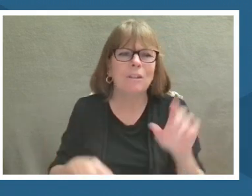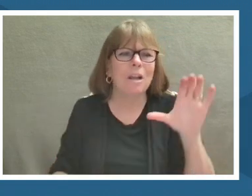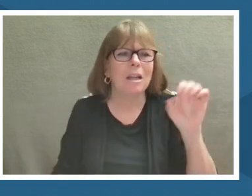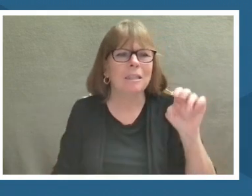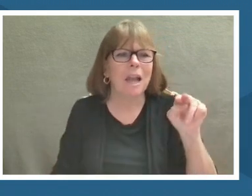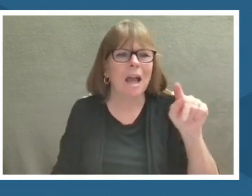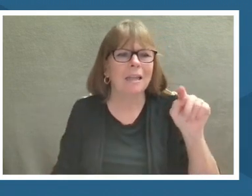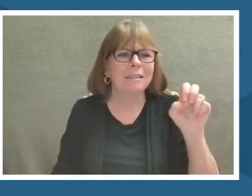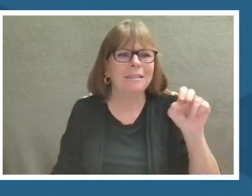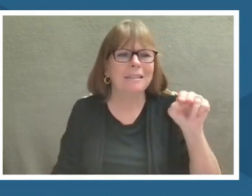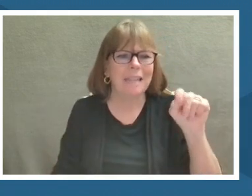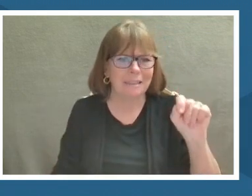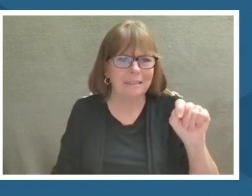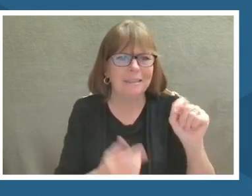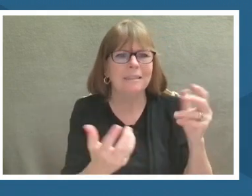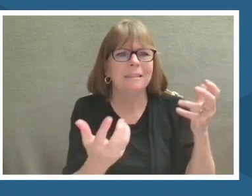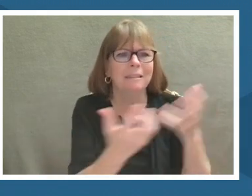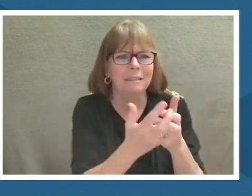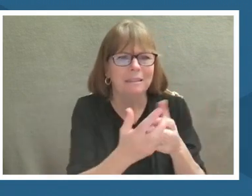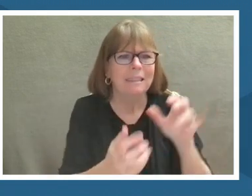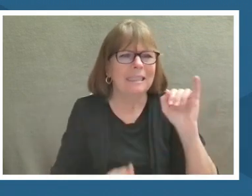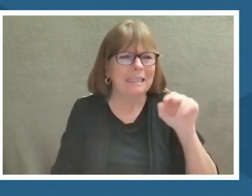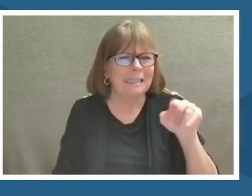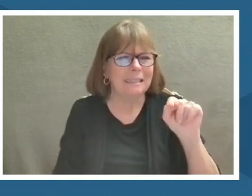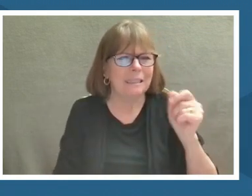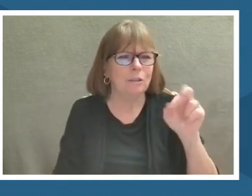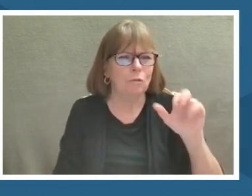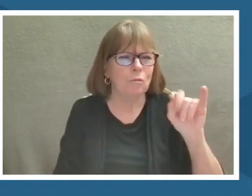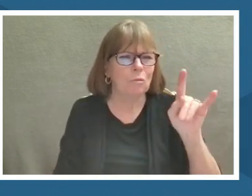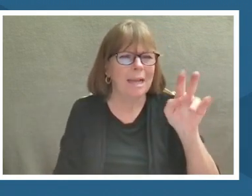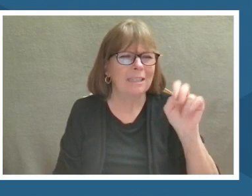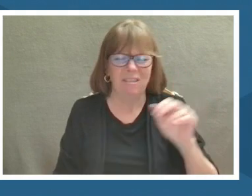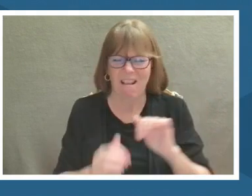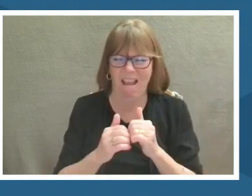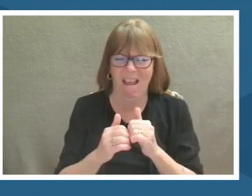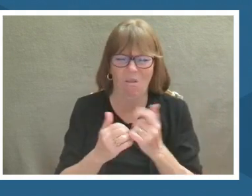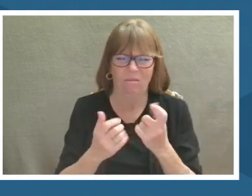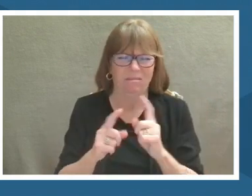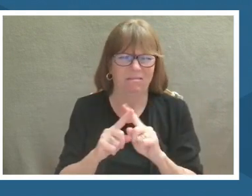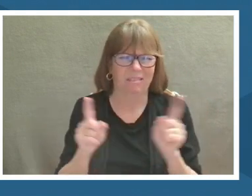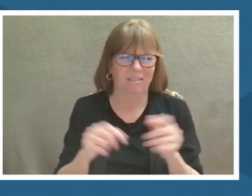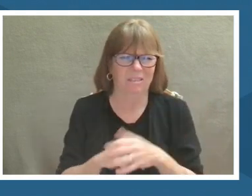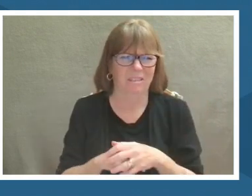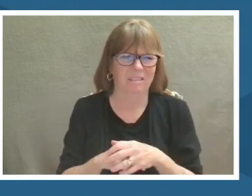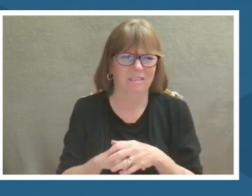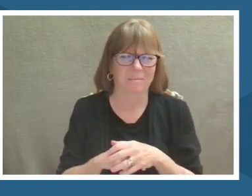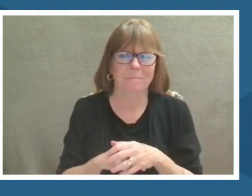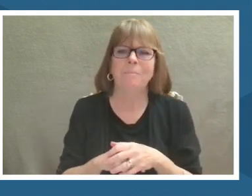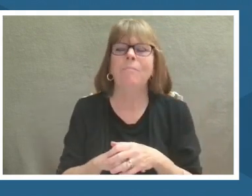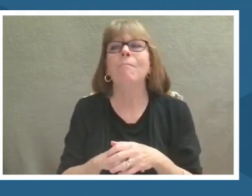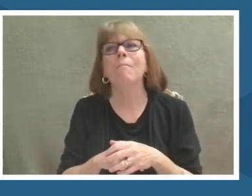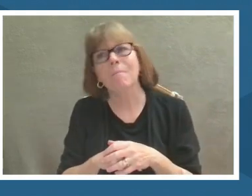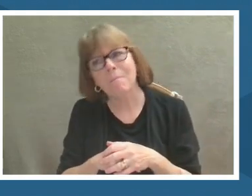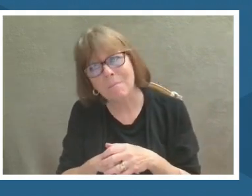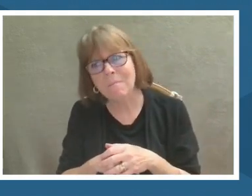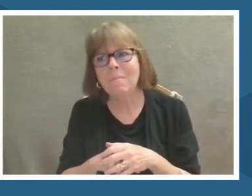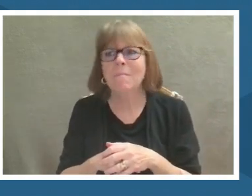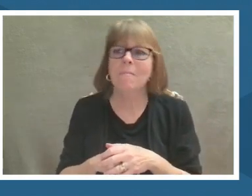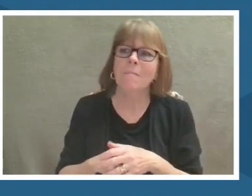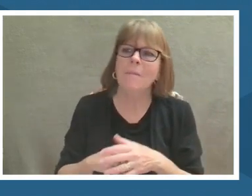um i think there is a challenge around the lexicon of of of convergence and